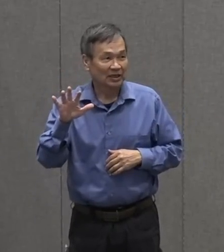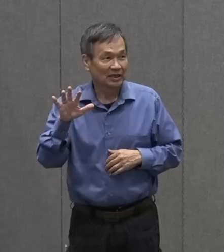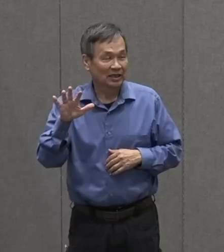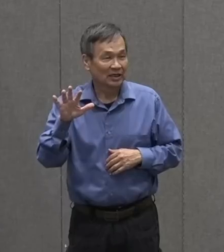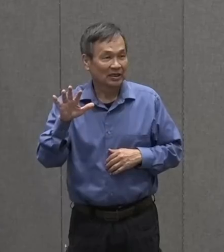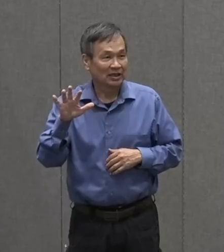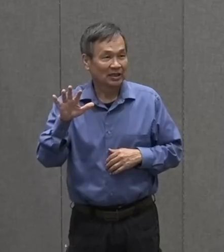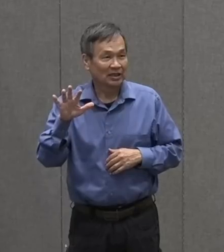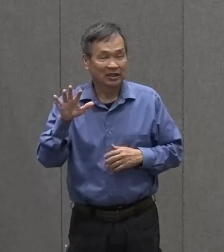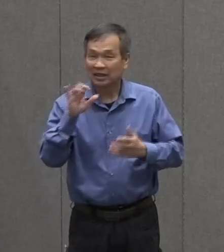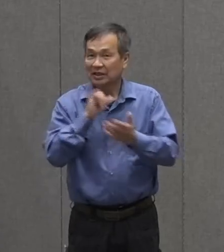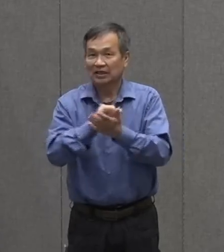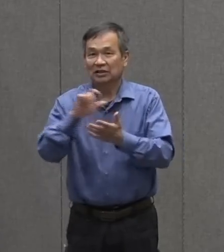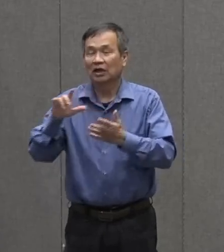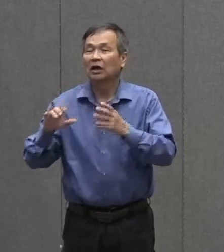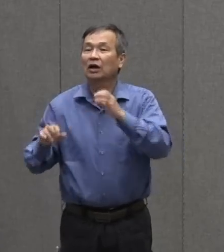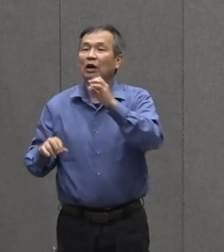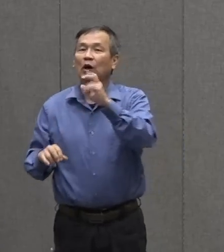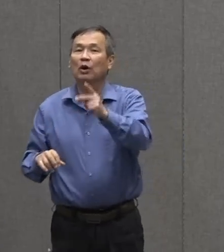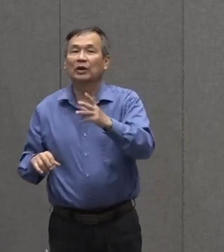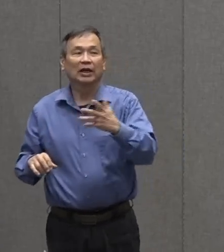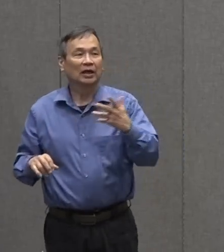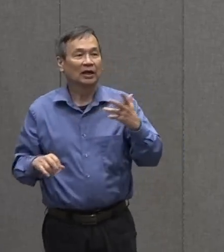All right, well, let's list the rest to 50.